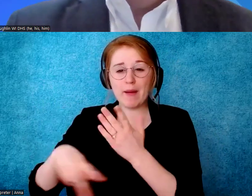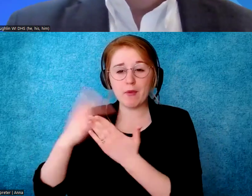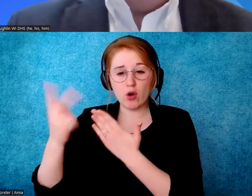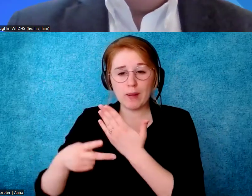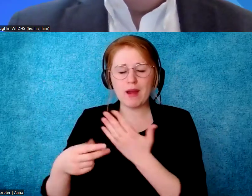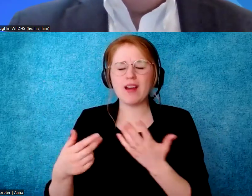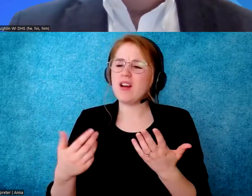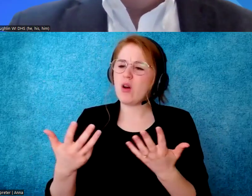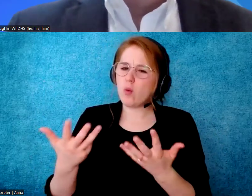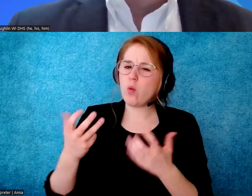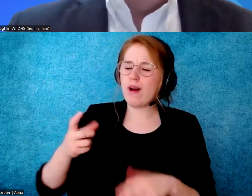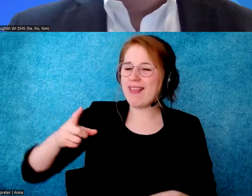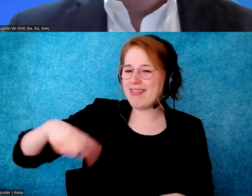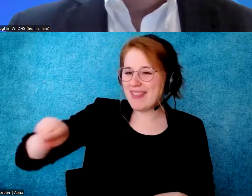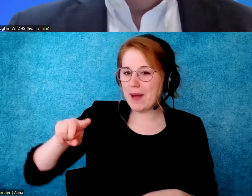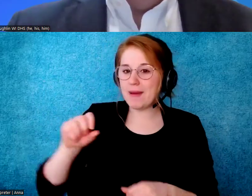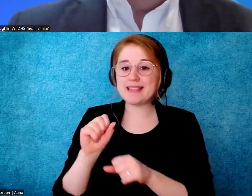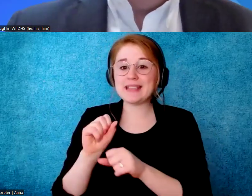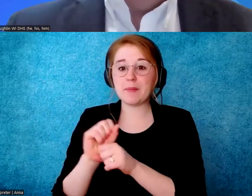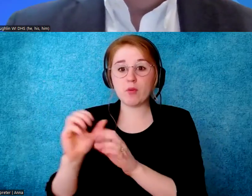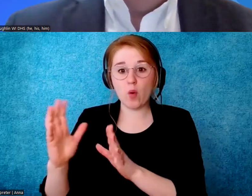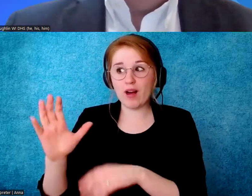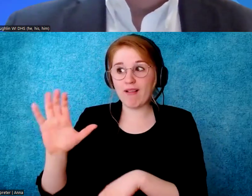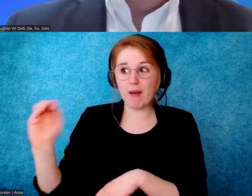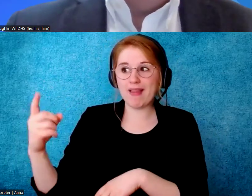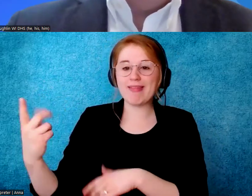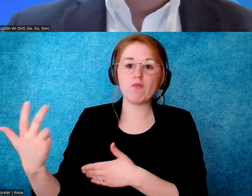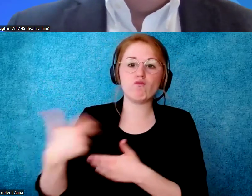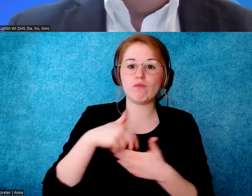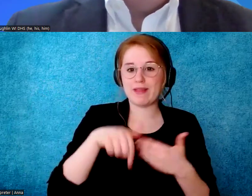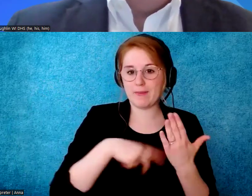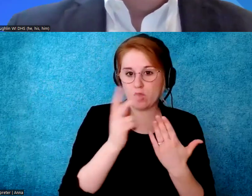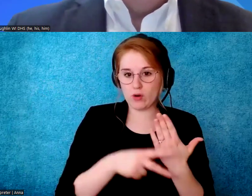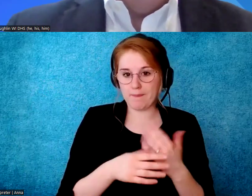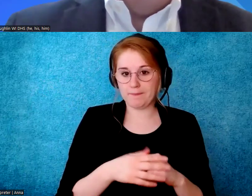to make sure that them as an employer were part of this program that they are,